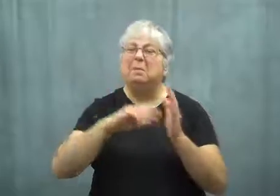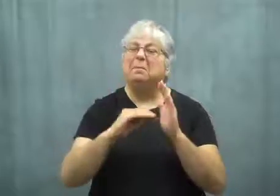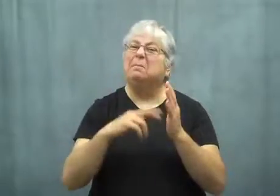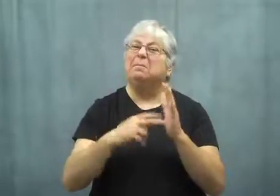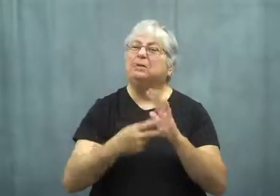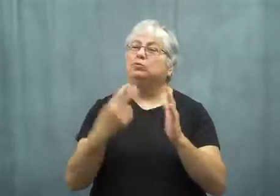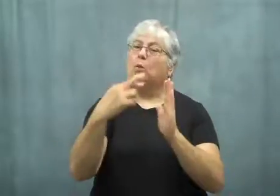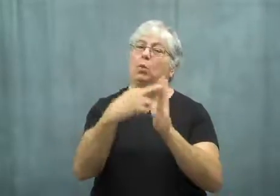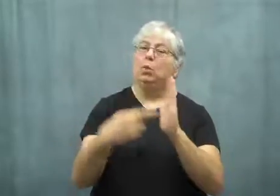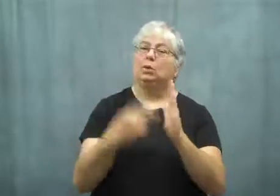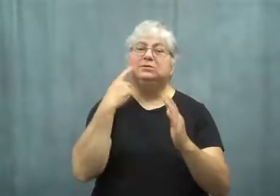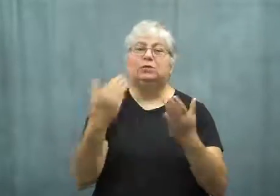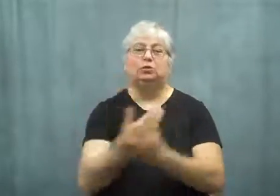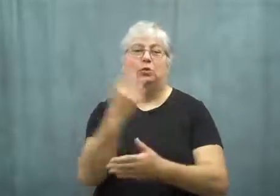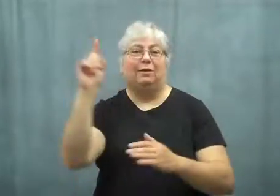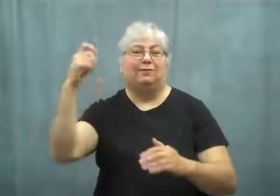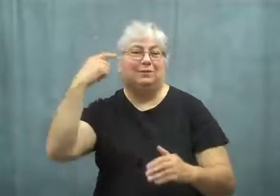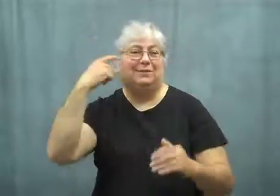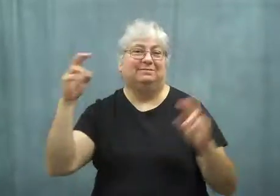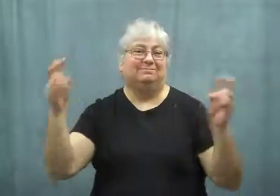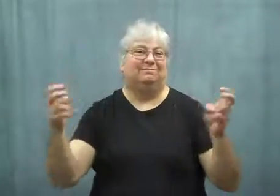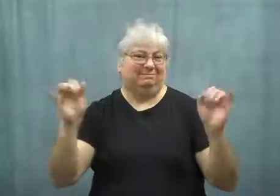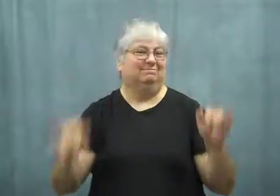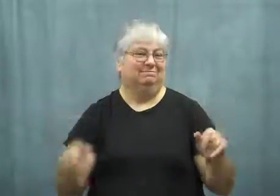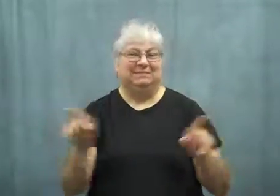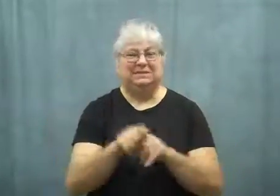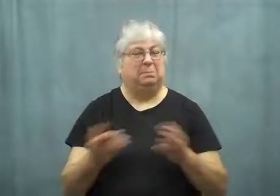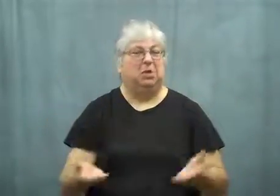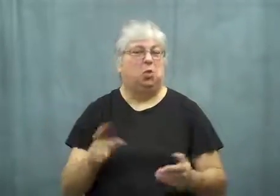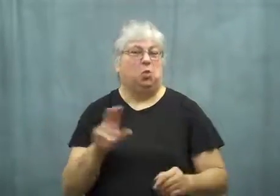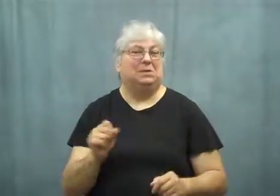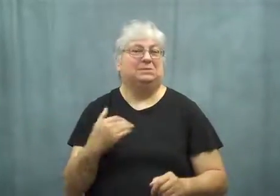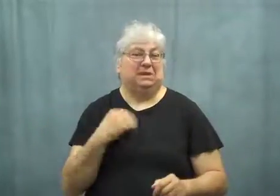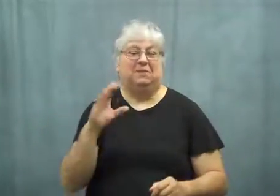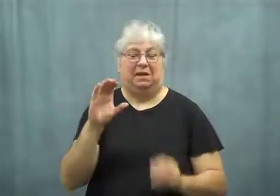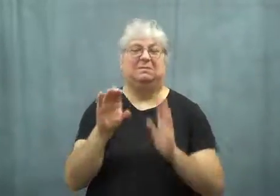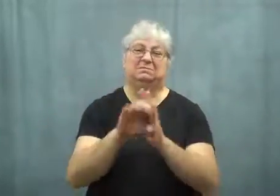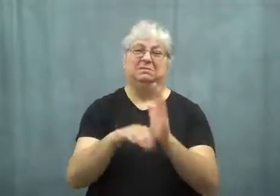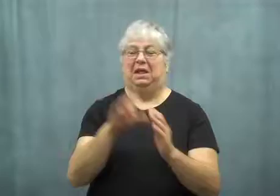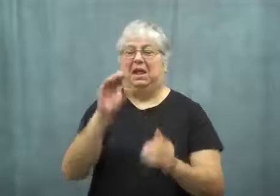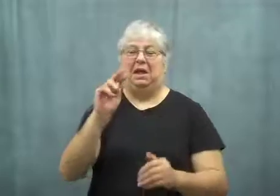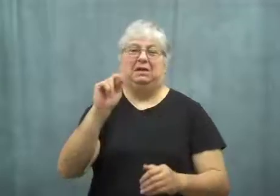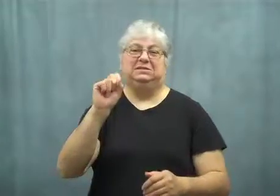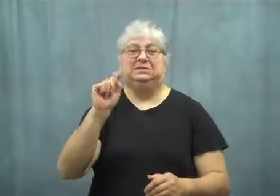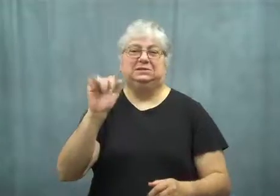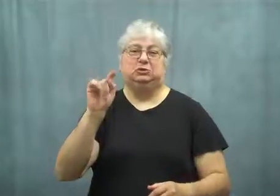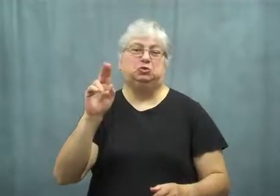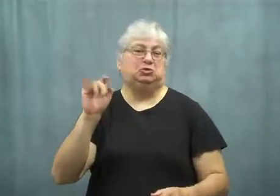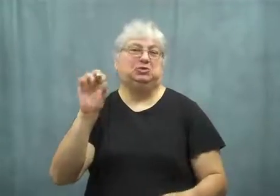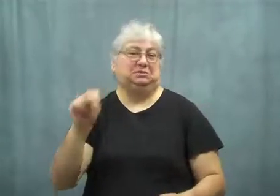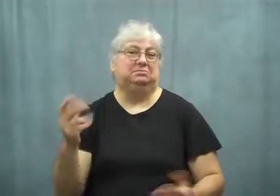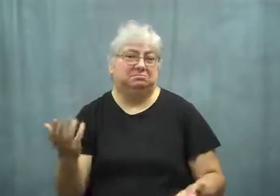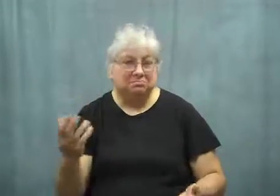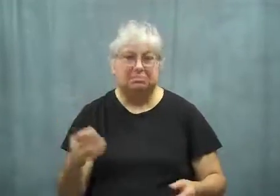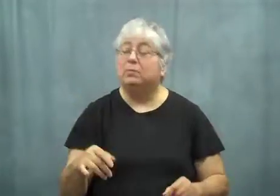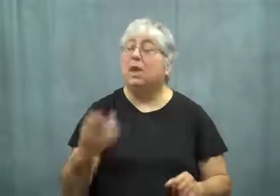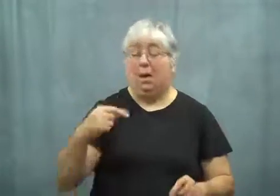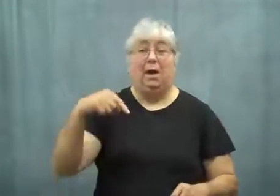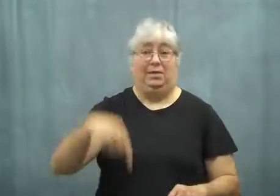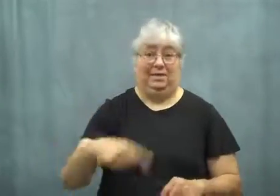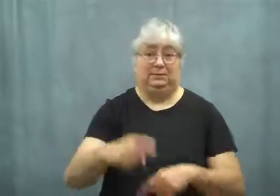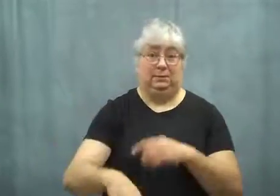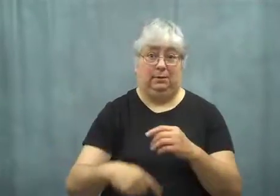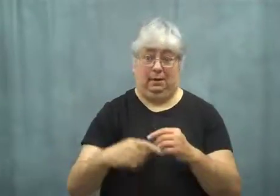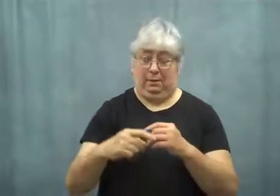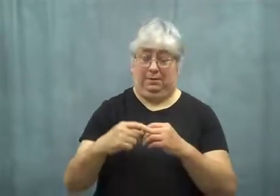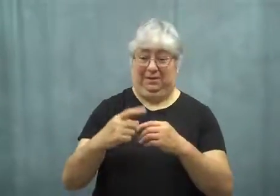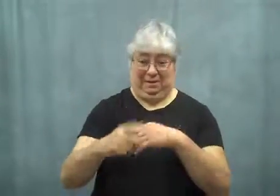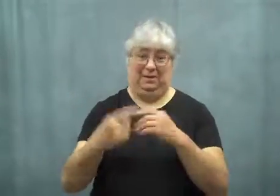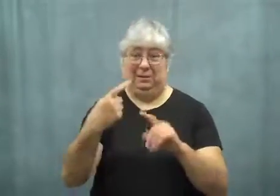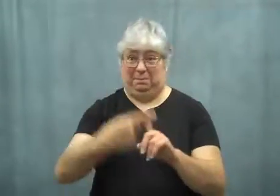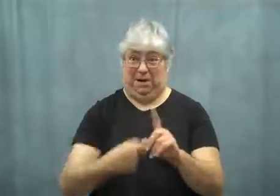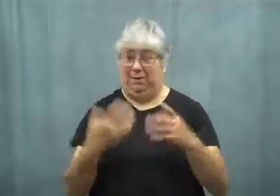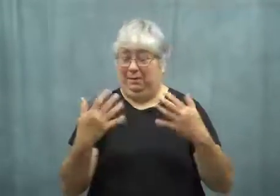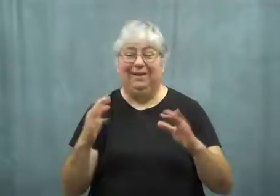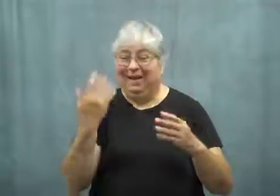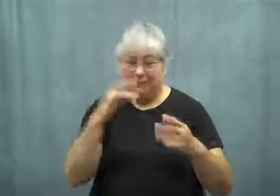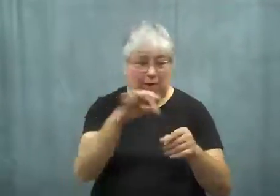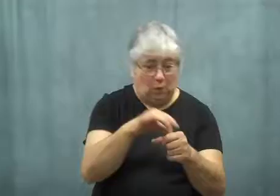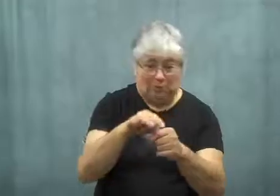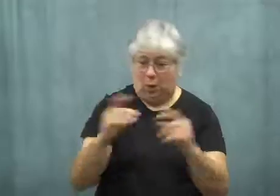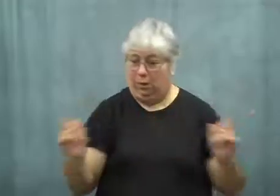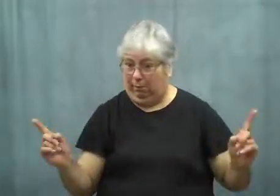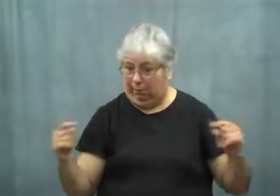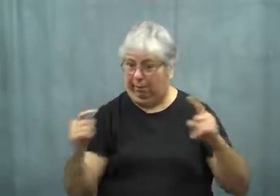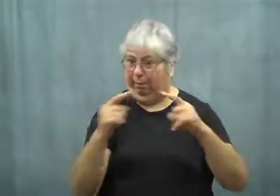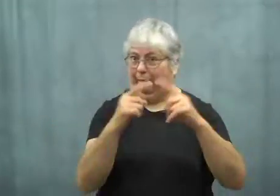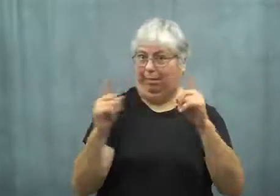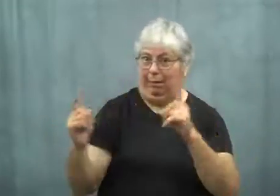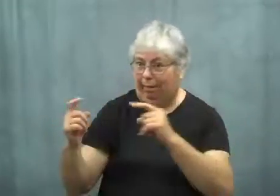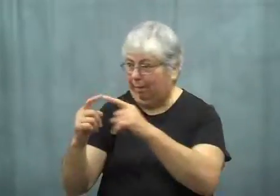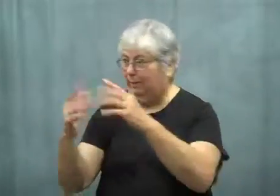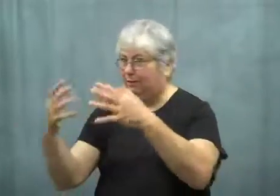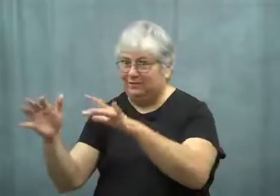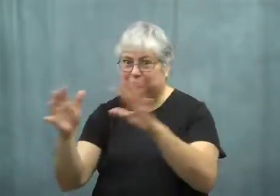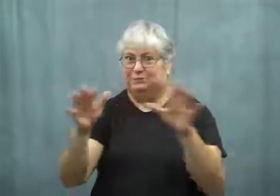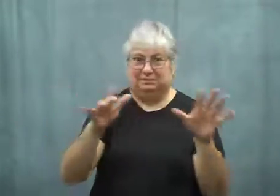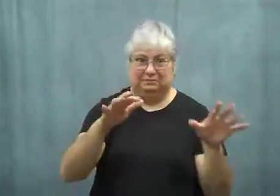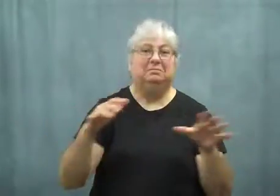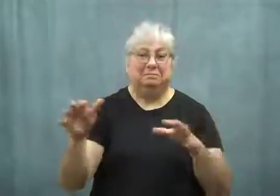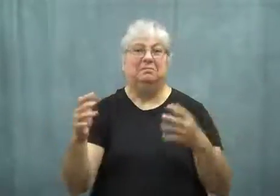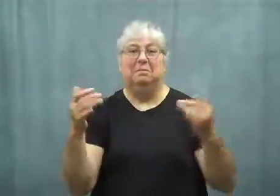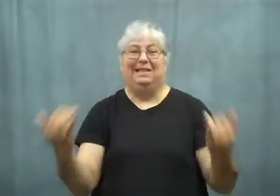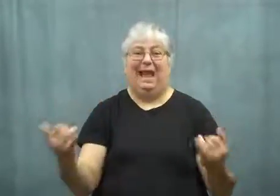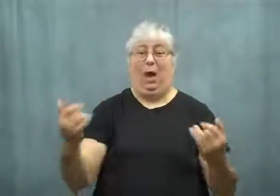The constitution is a set of rules for a new government. The U.S. has one.